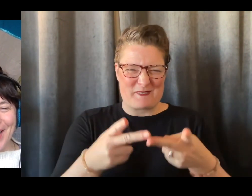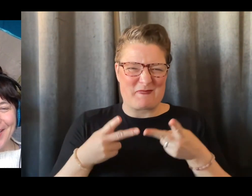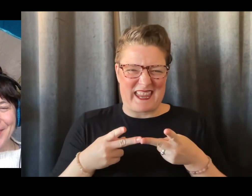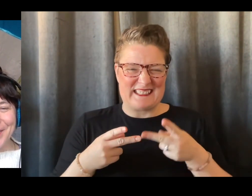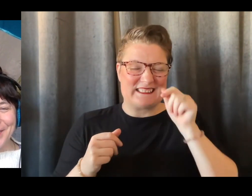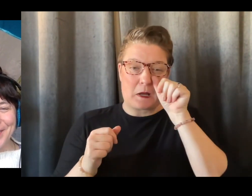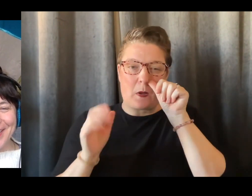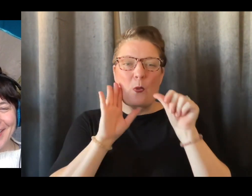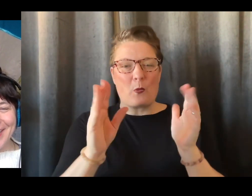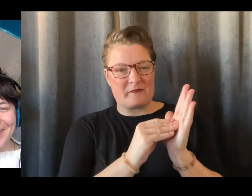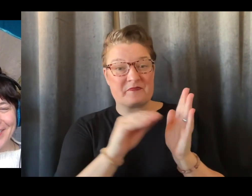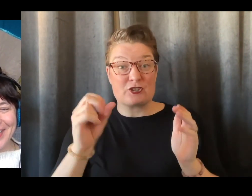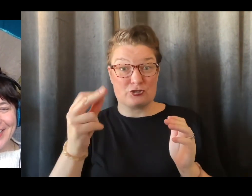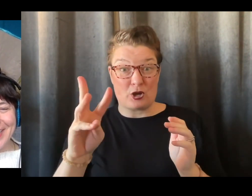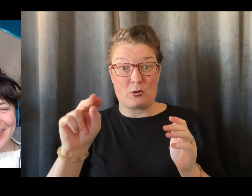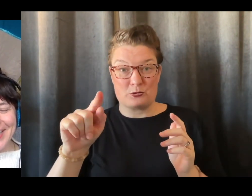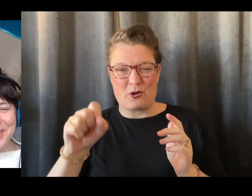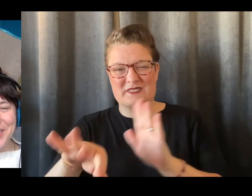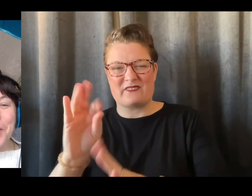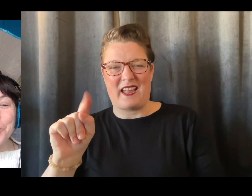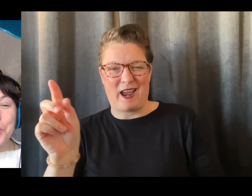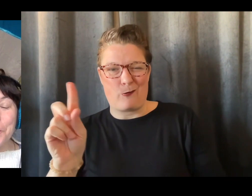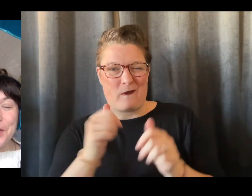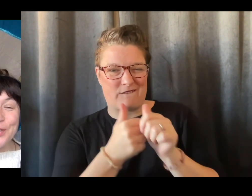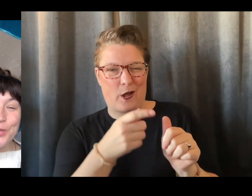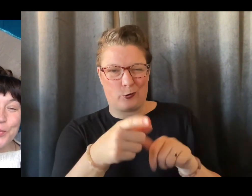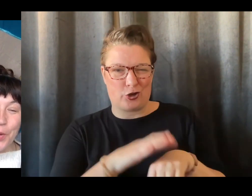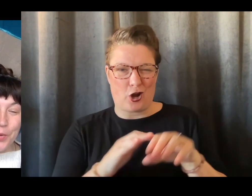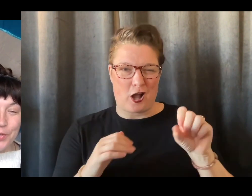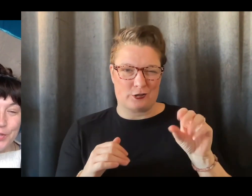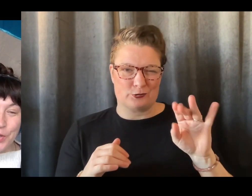Oh my gosh. And you, the piece you wrote is so fabulous.